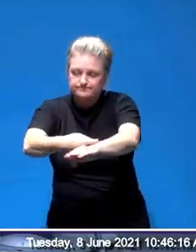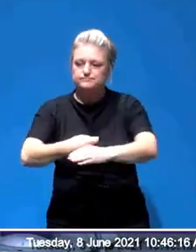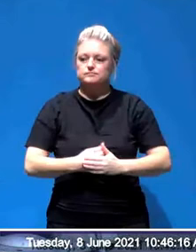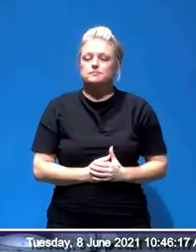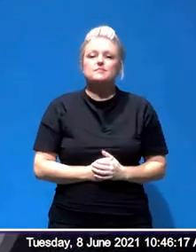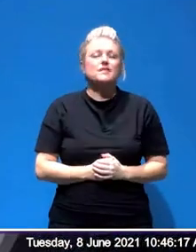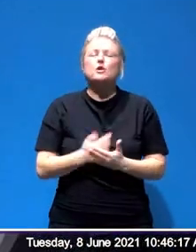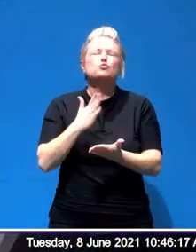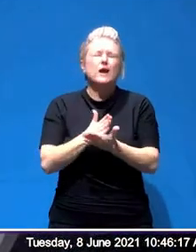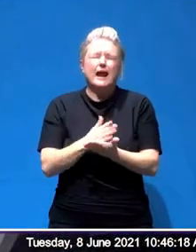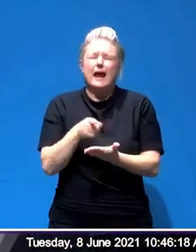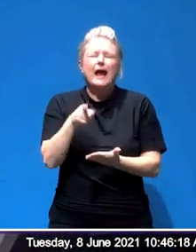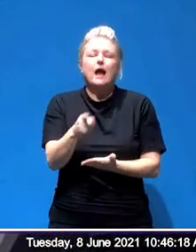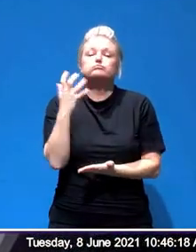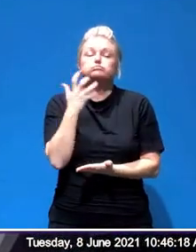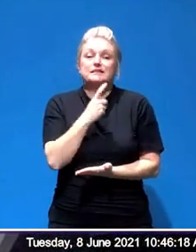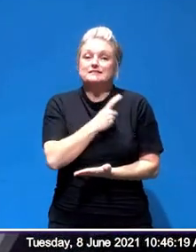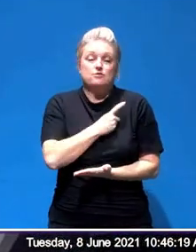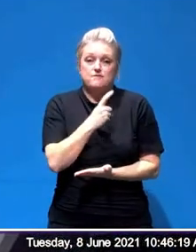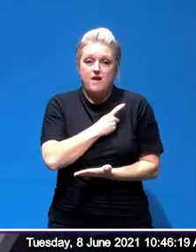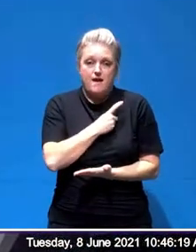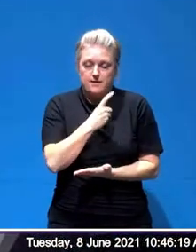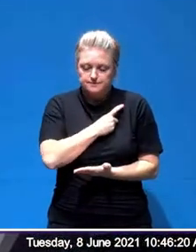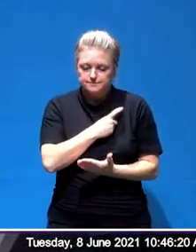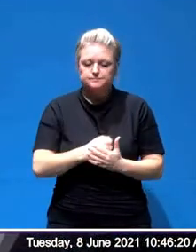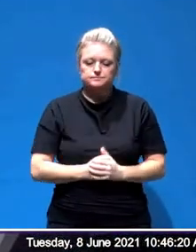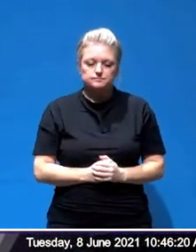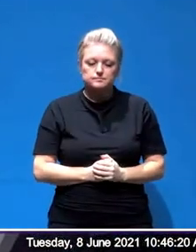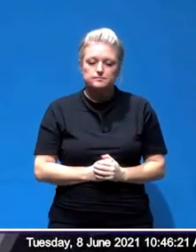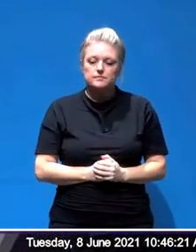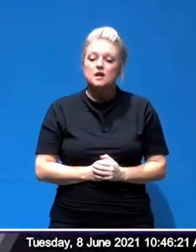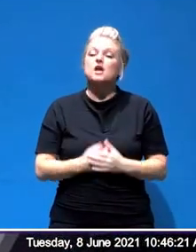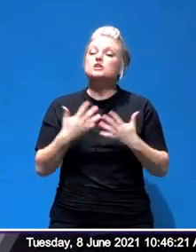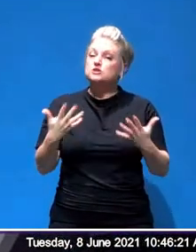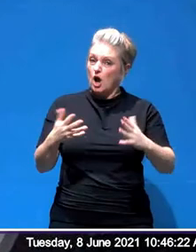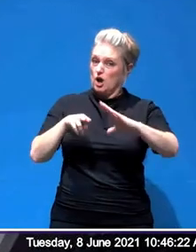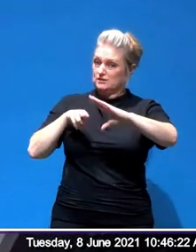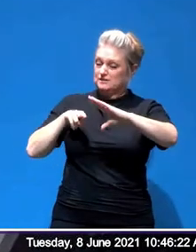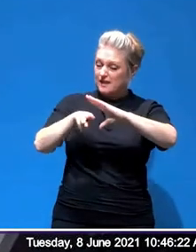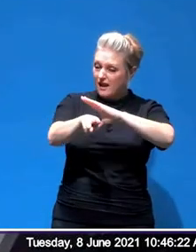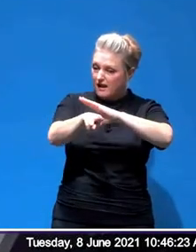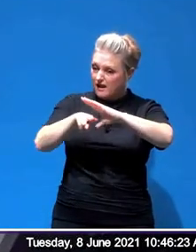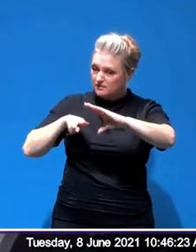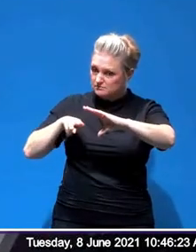He's terrified. So Daniel had scans in the early hours of the Saturday morning.